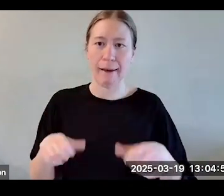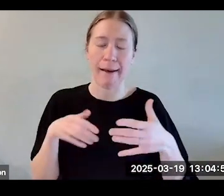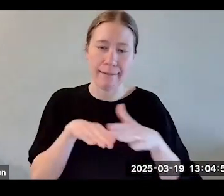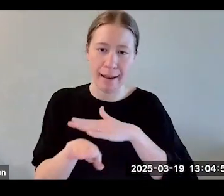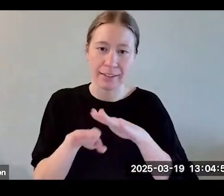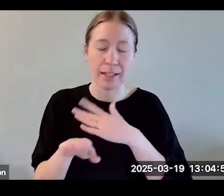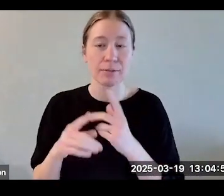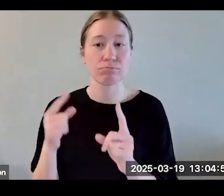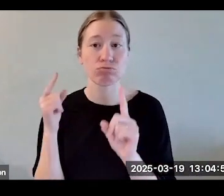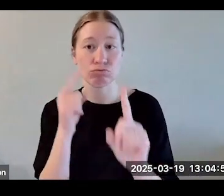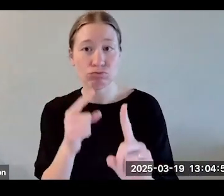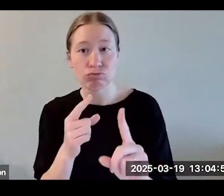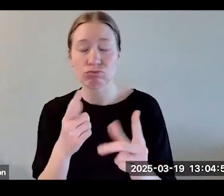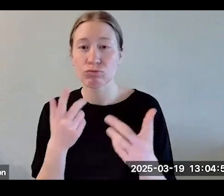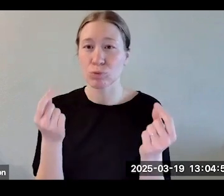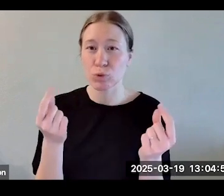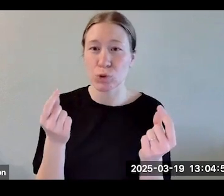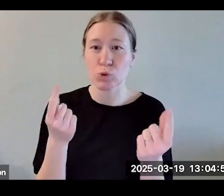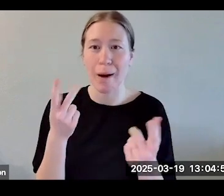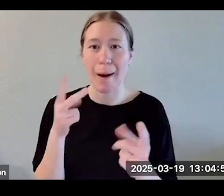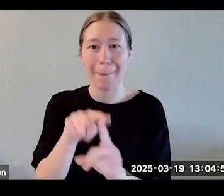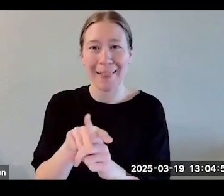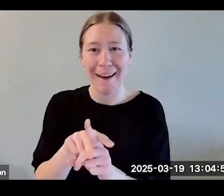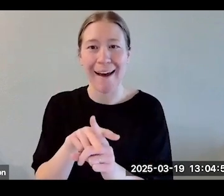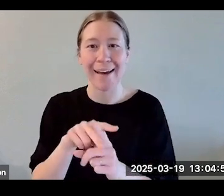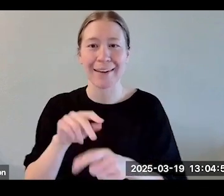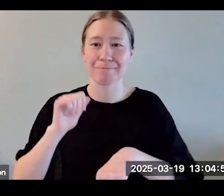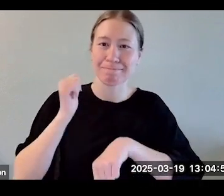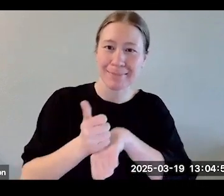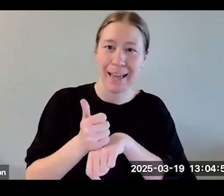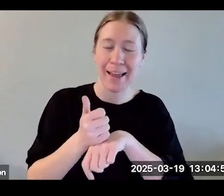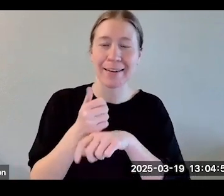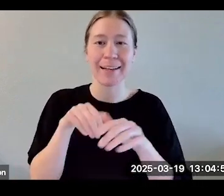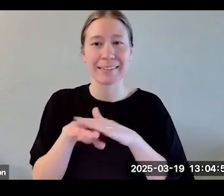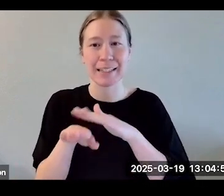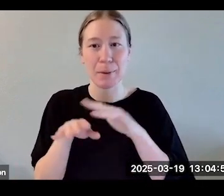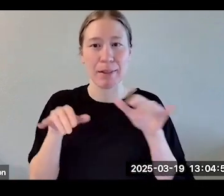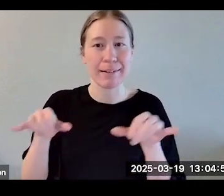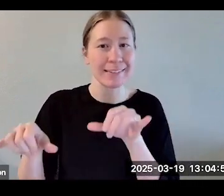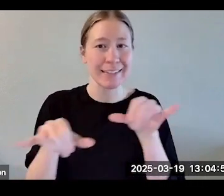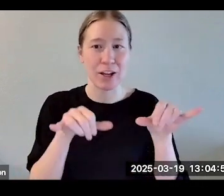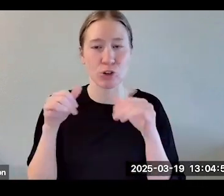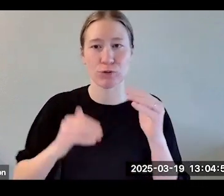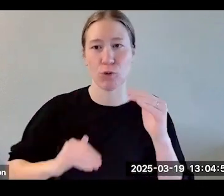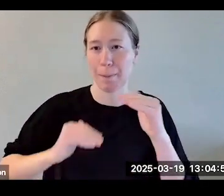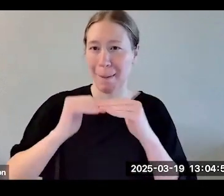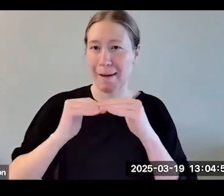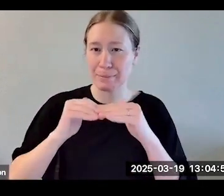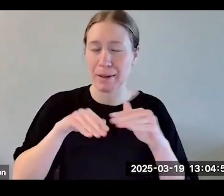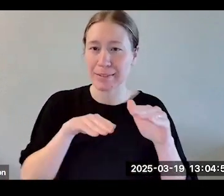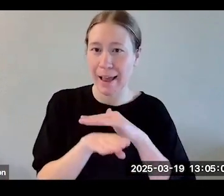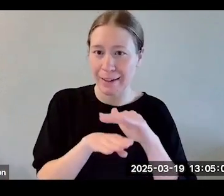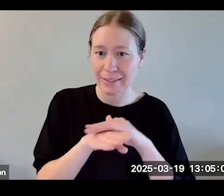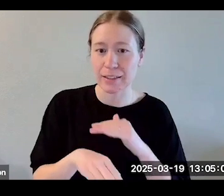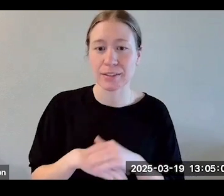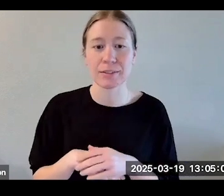is by using established digital accessibility standards to maximize access. A lot of the practices that we're gonna talk about